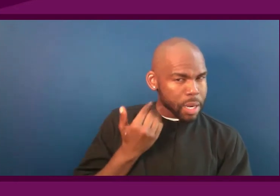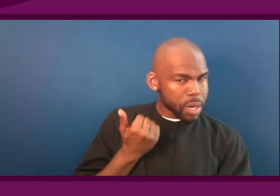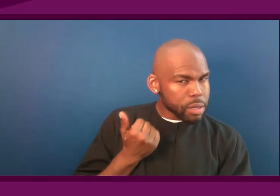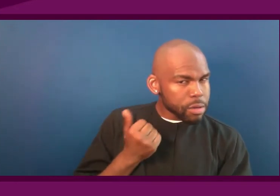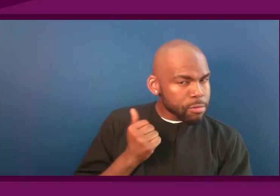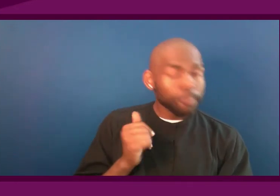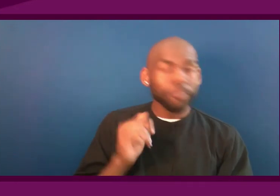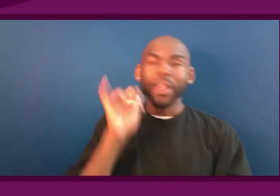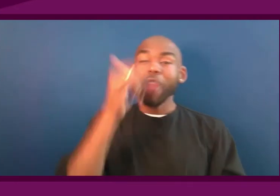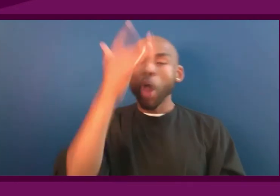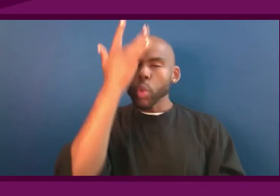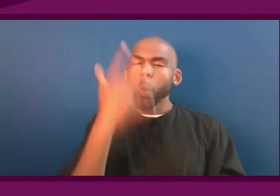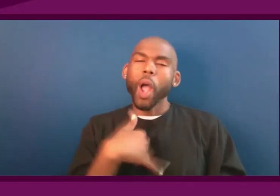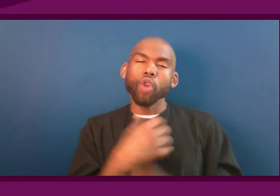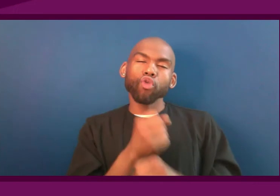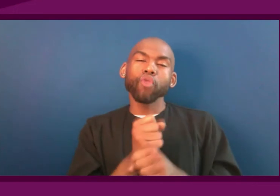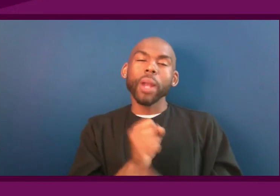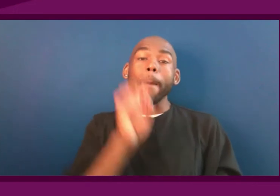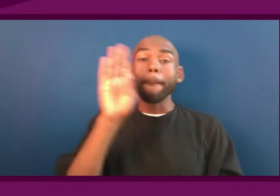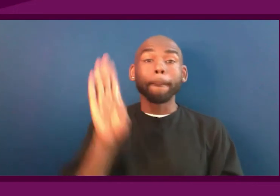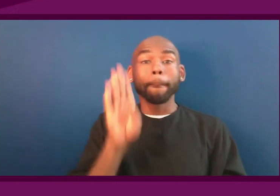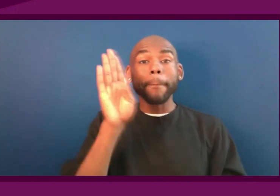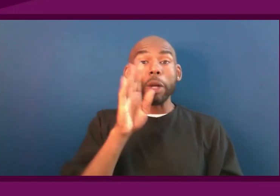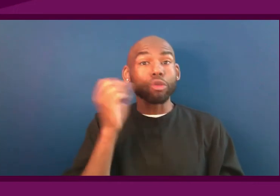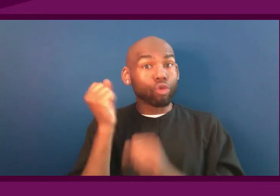needed to have a global identity organization. Ashley Inkumsah: